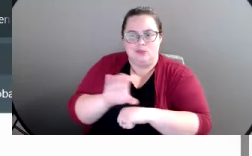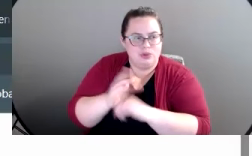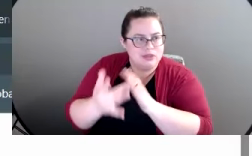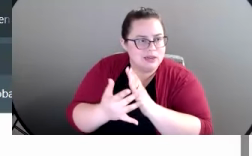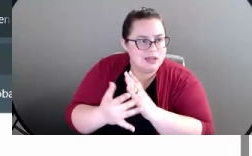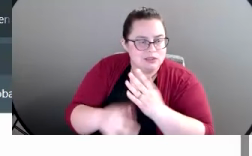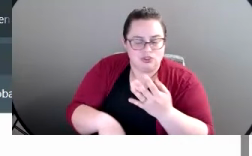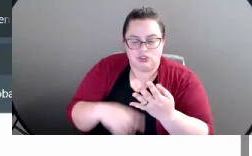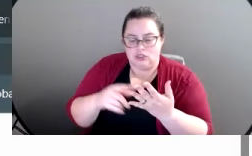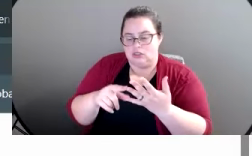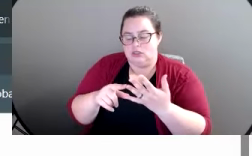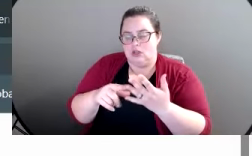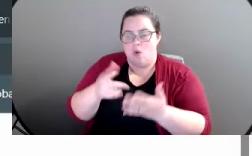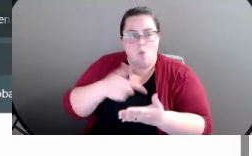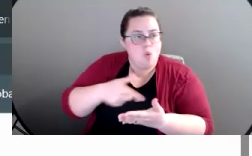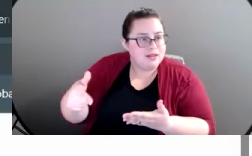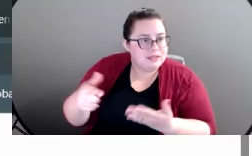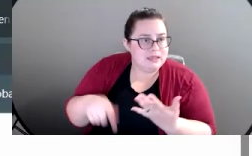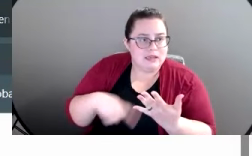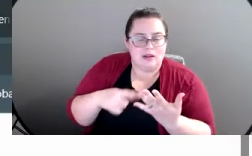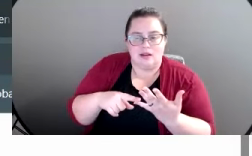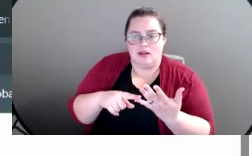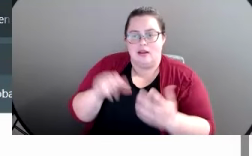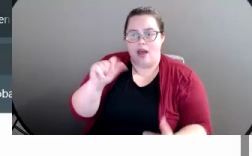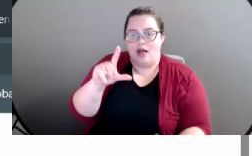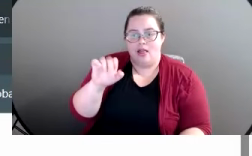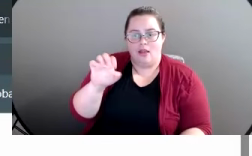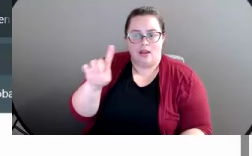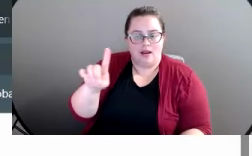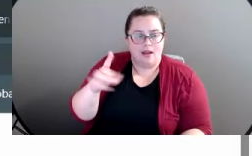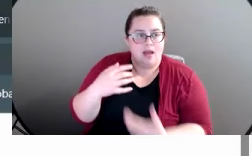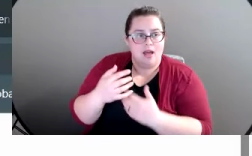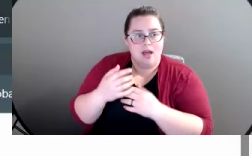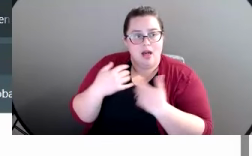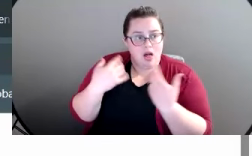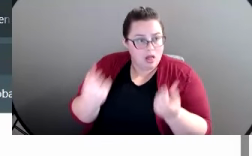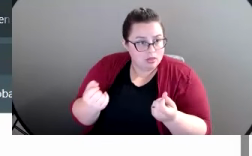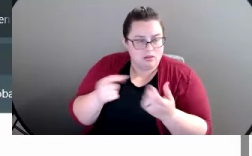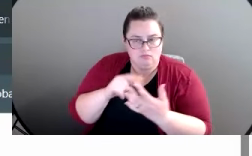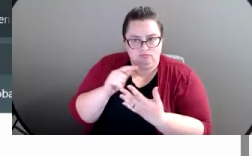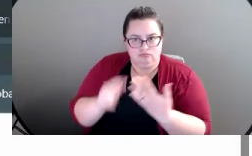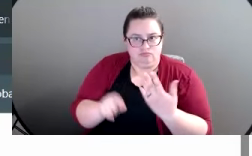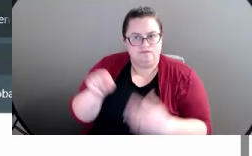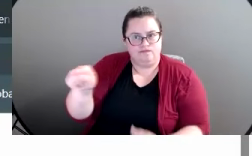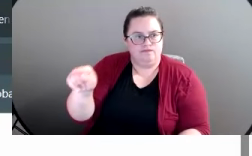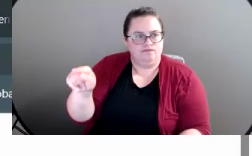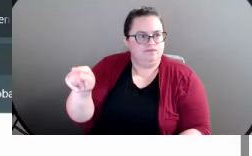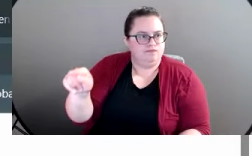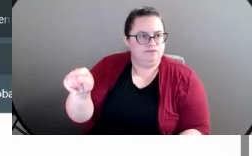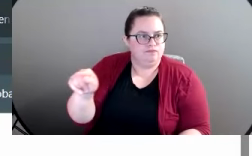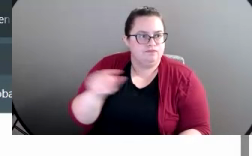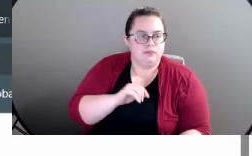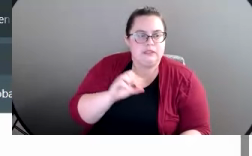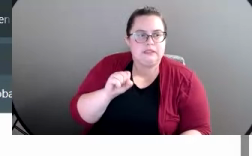There's some for allied health as well. In, Skills Commons, they have a variety of types of materials.